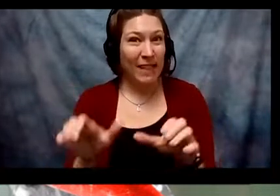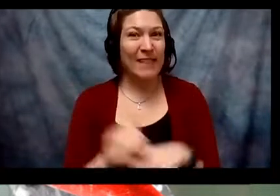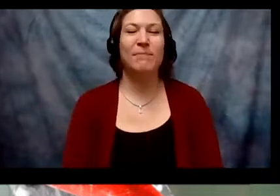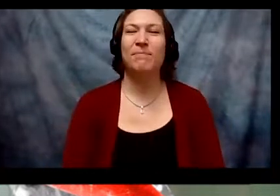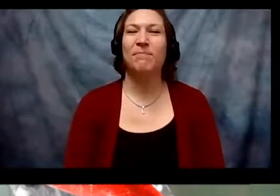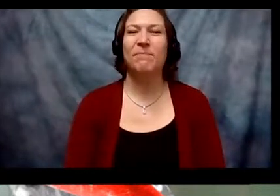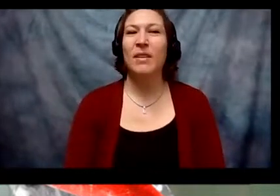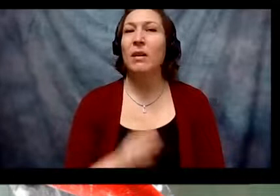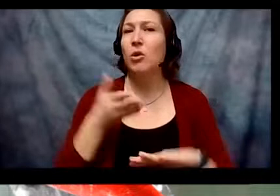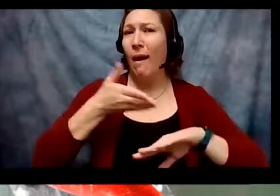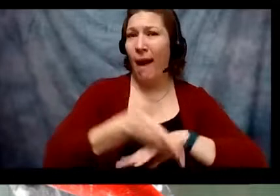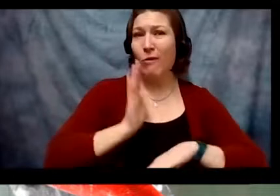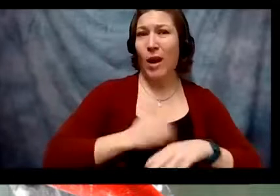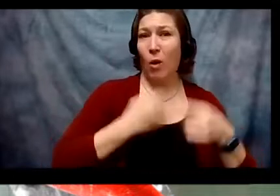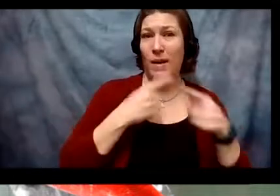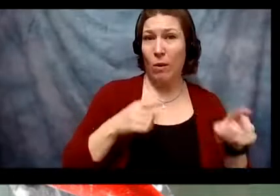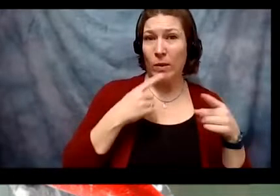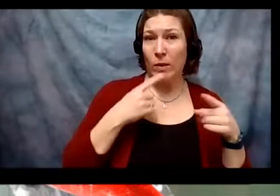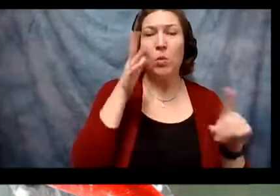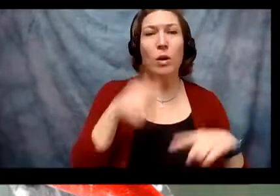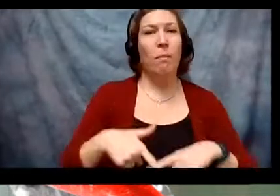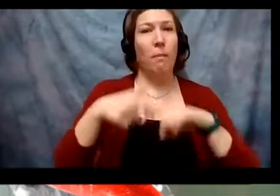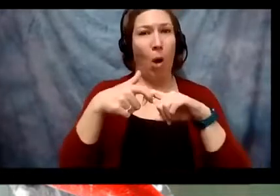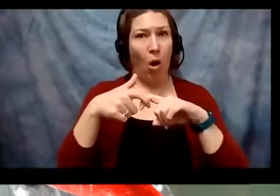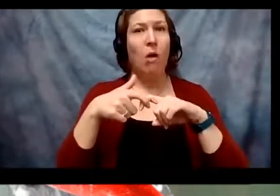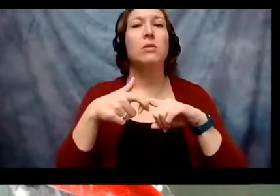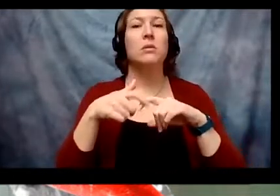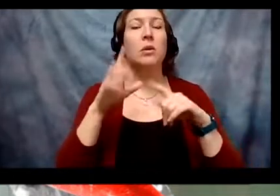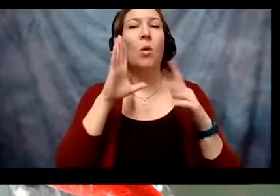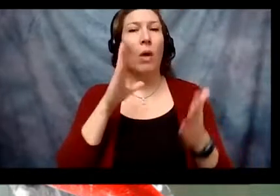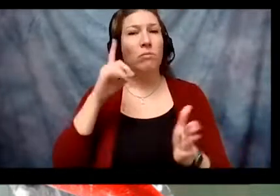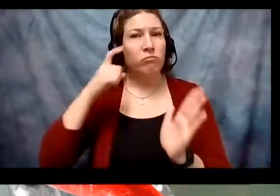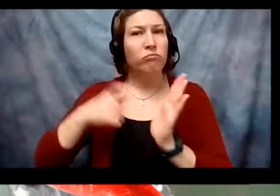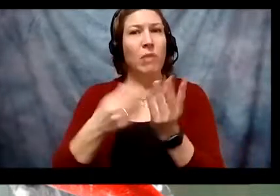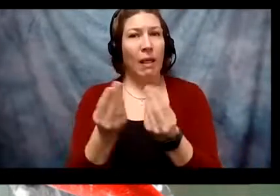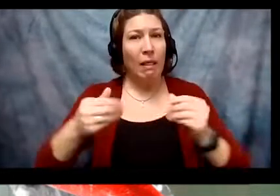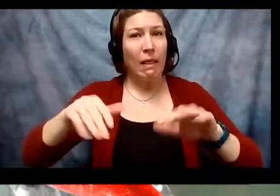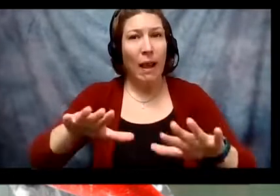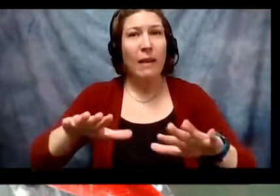will pause to center our learning by offering a land acknowledgment and commitment to